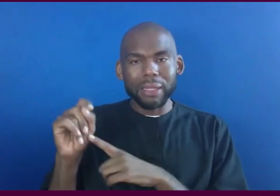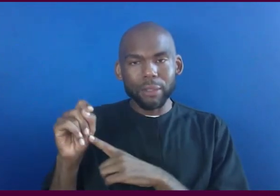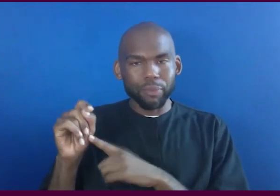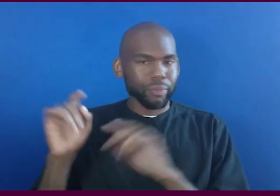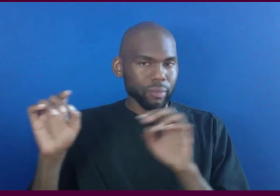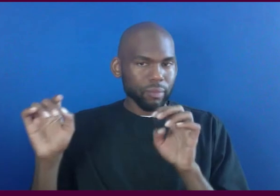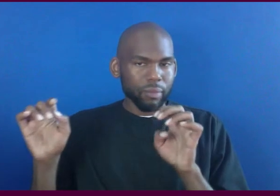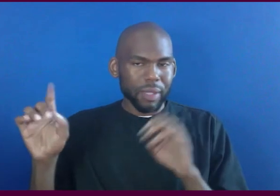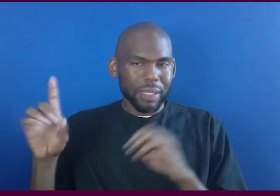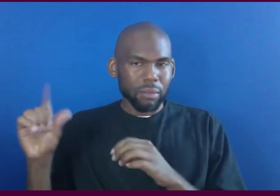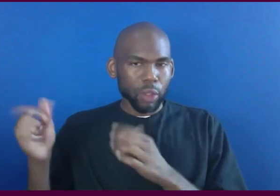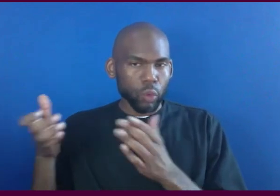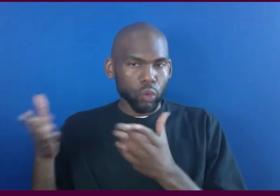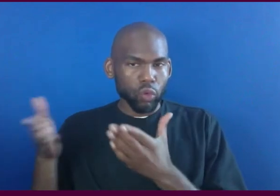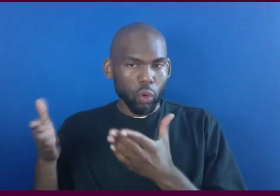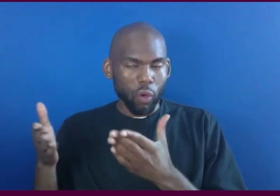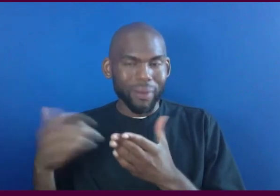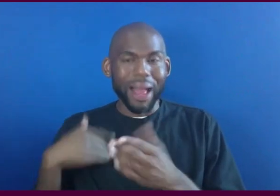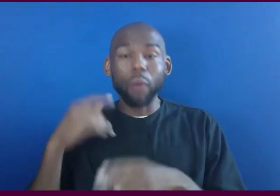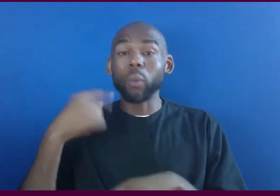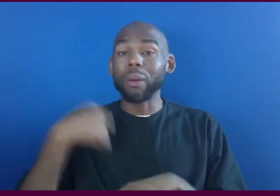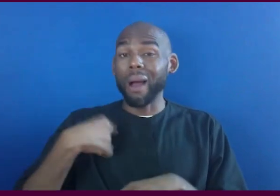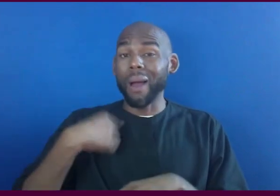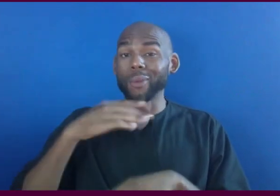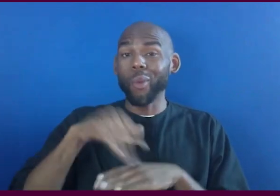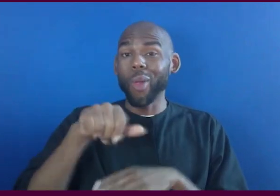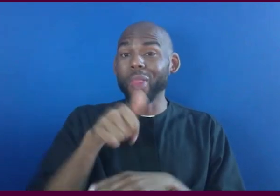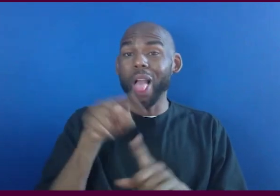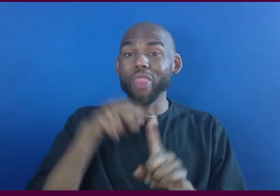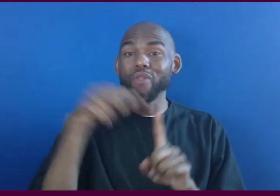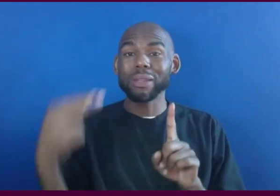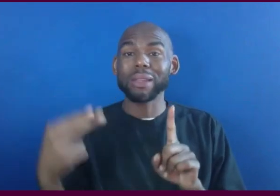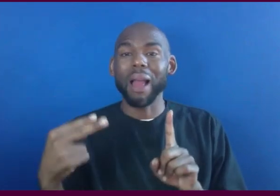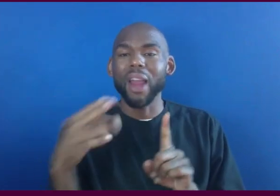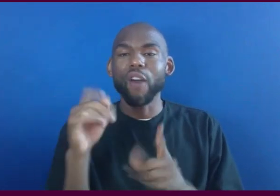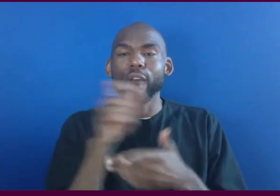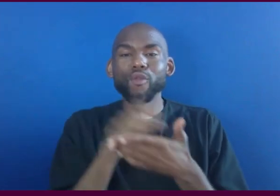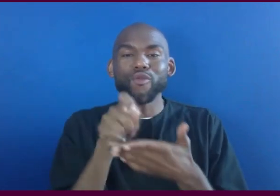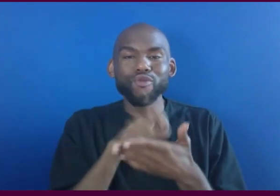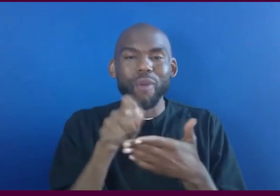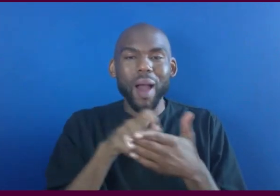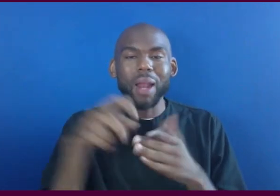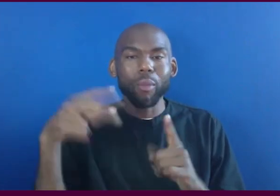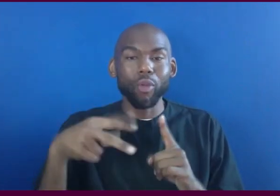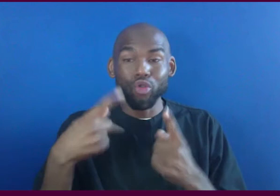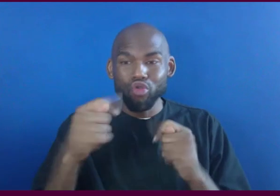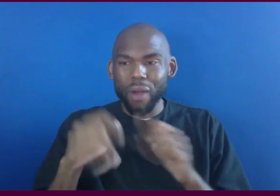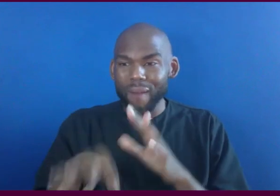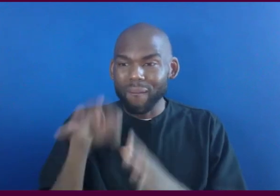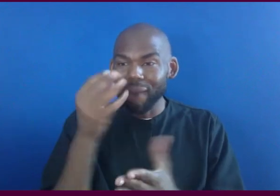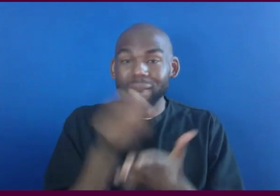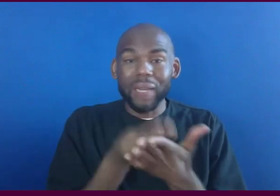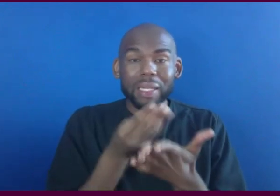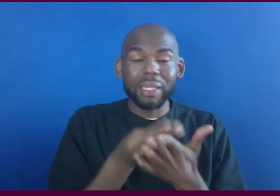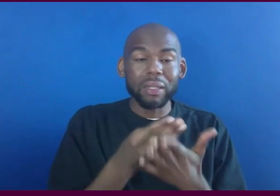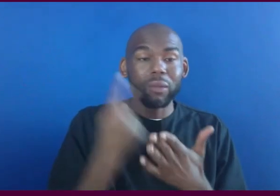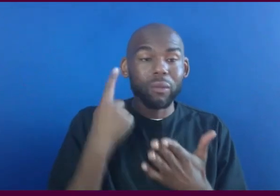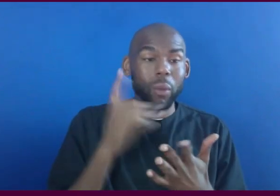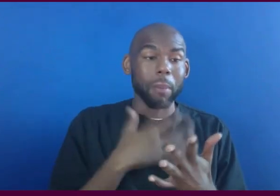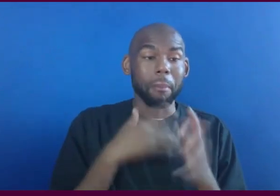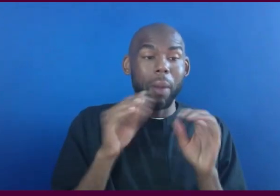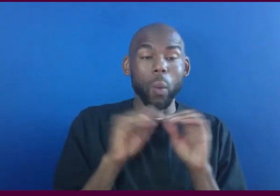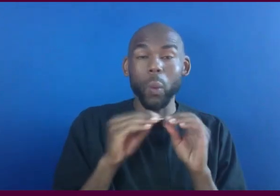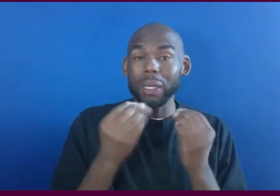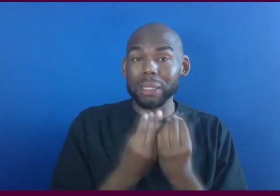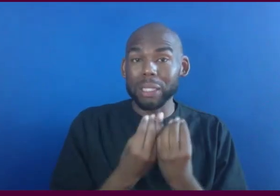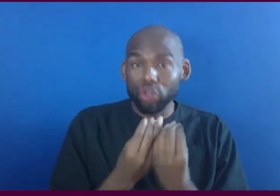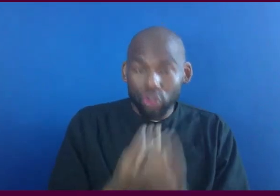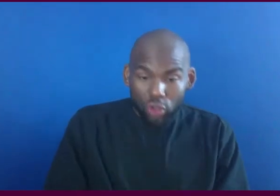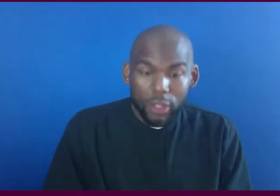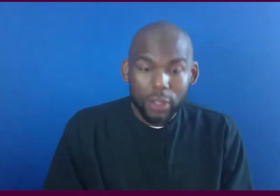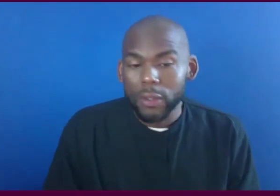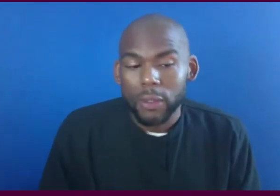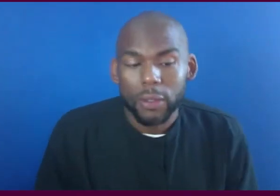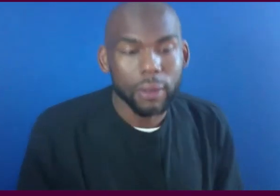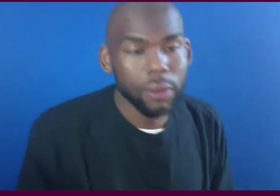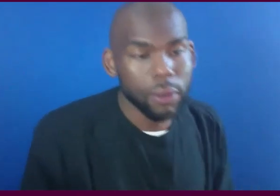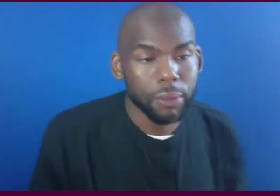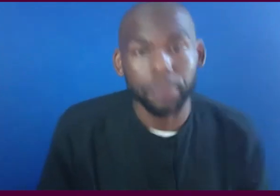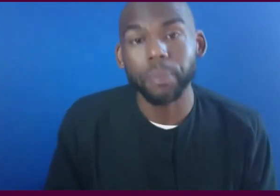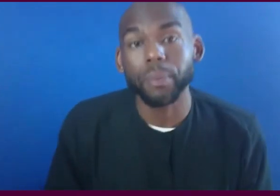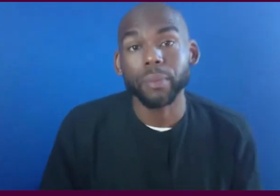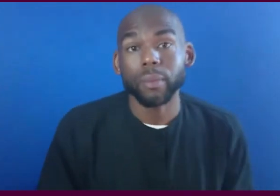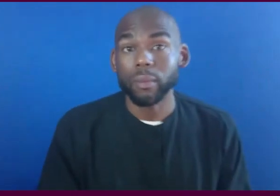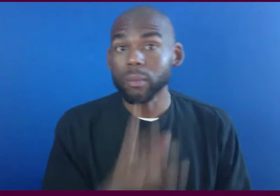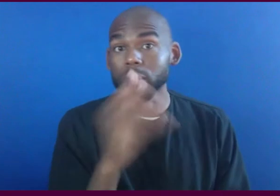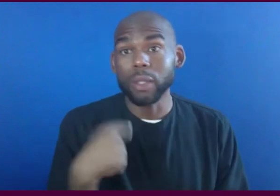So I was on the other side of writing grants and trying to get funding for my organization